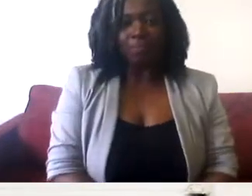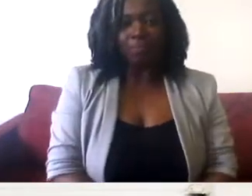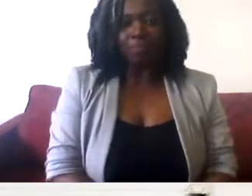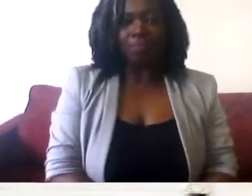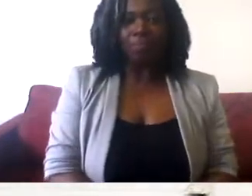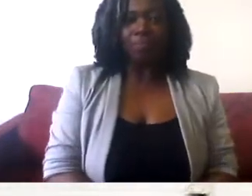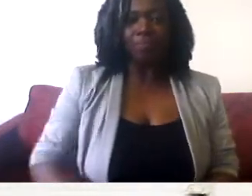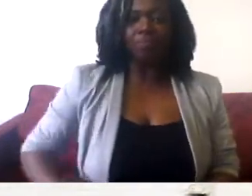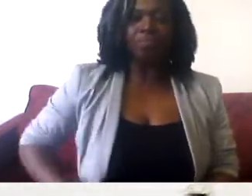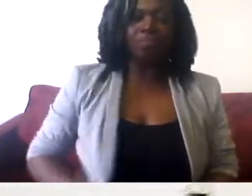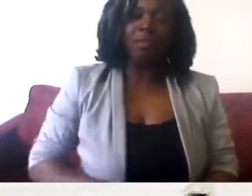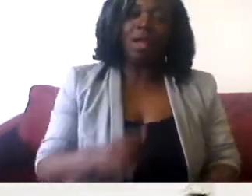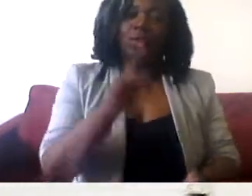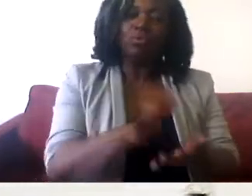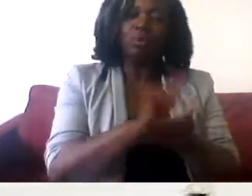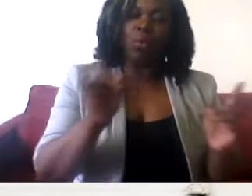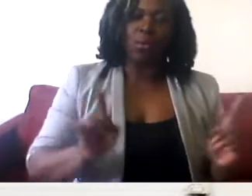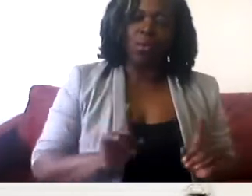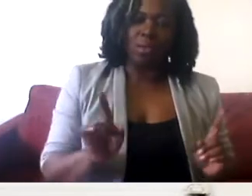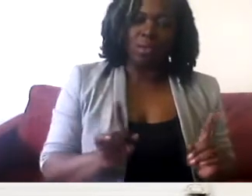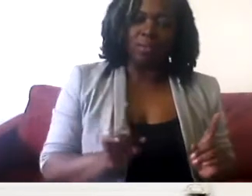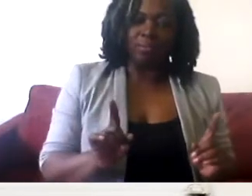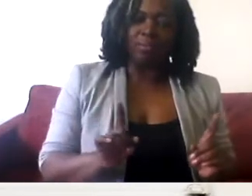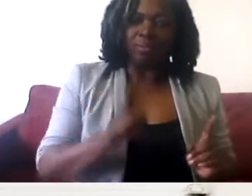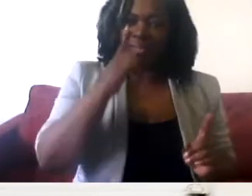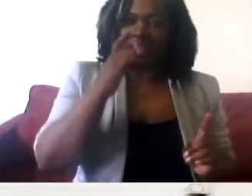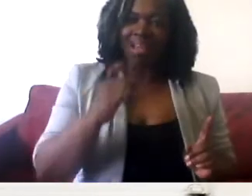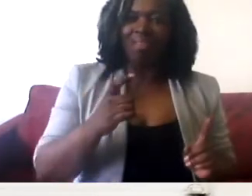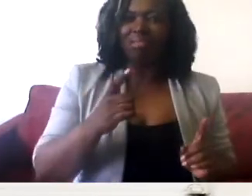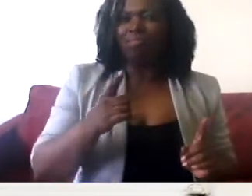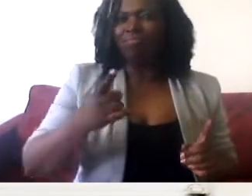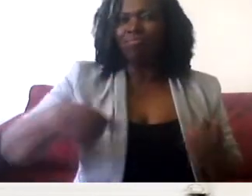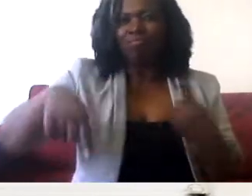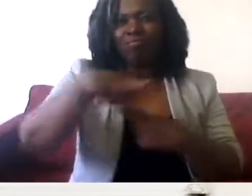One thing I enjoy about the game is